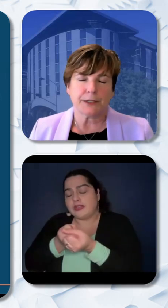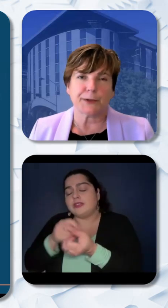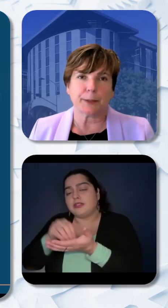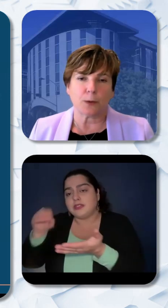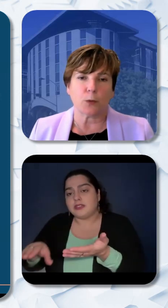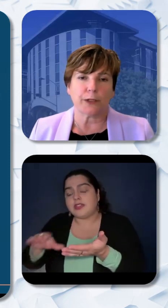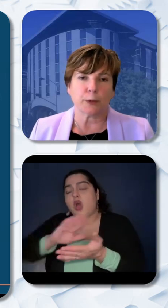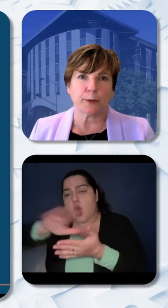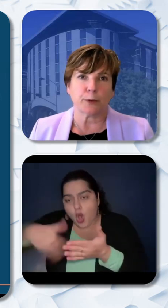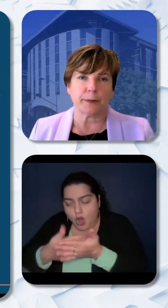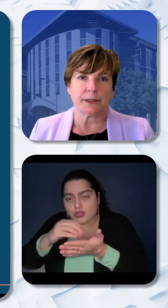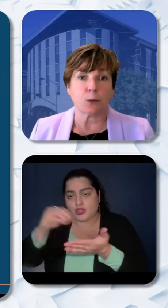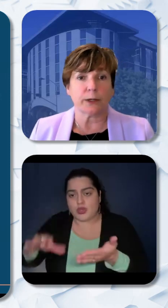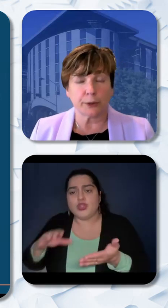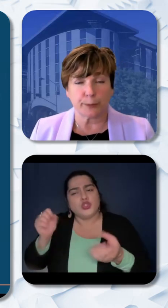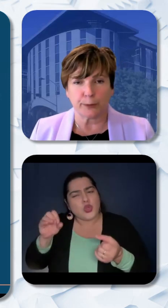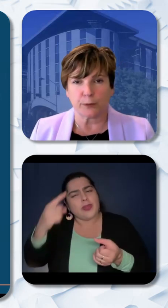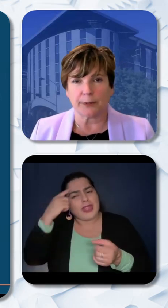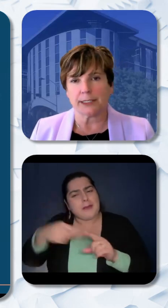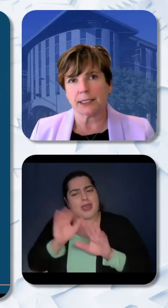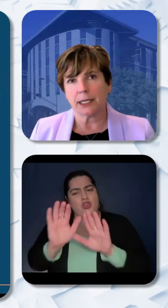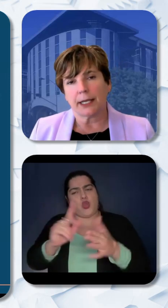So think about what your program is, or where your program is,